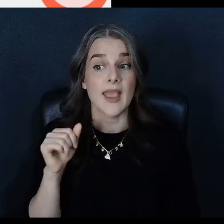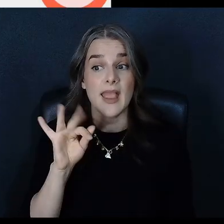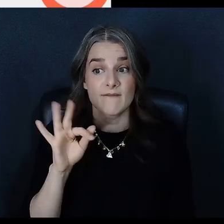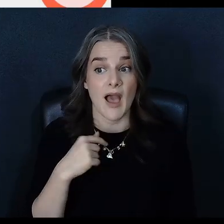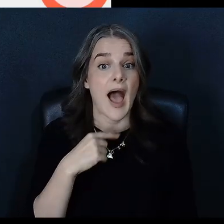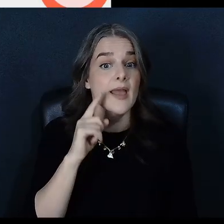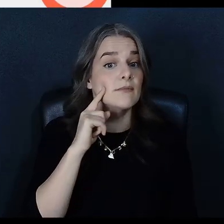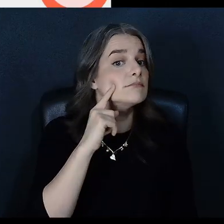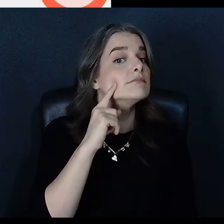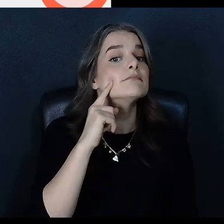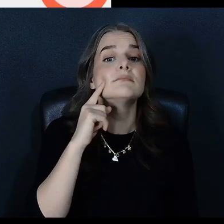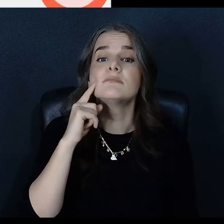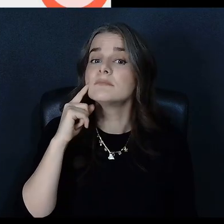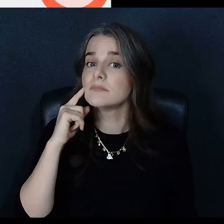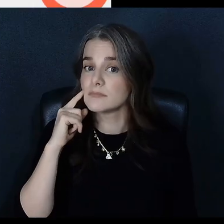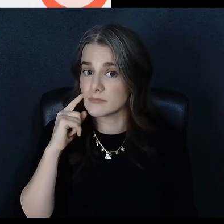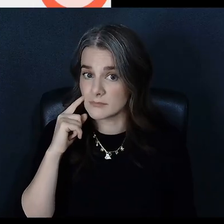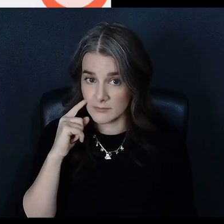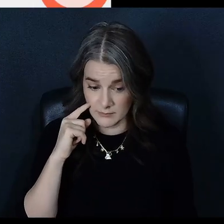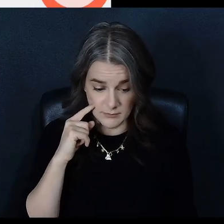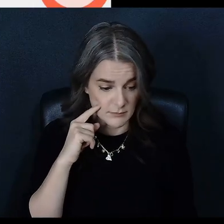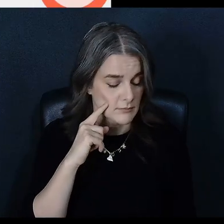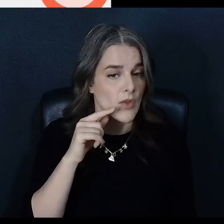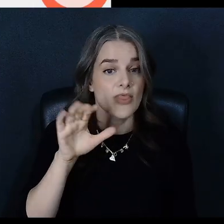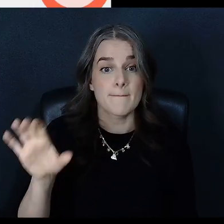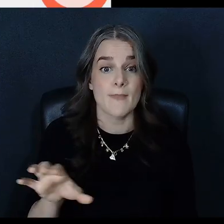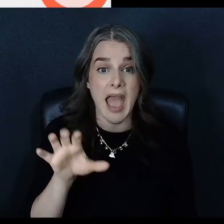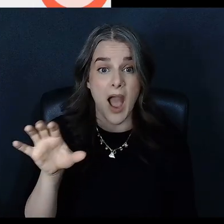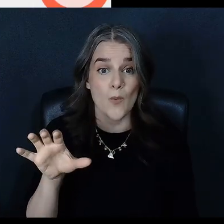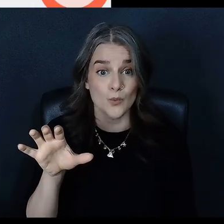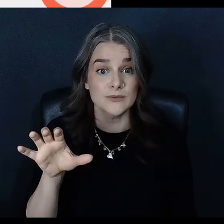And as I moved around, it would move around the screen. And then perhaps I'd set it up to where